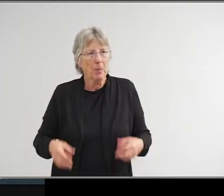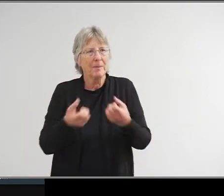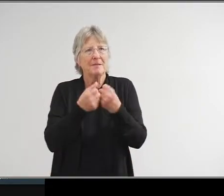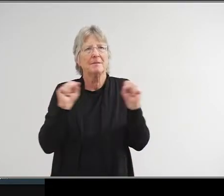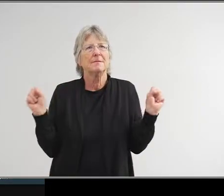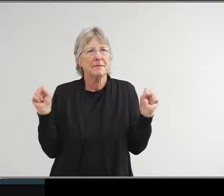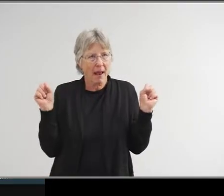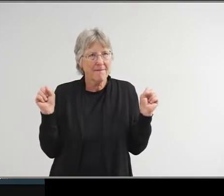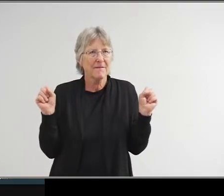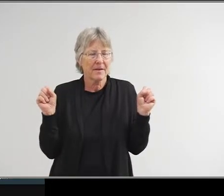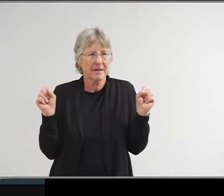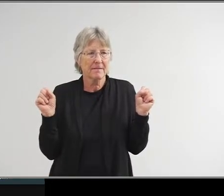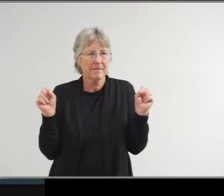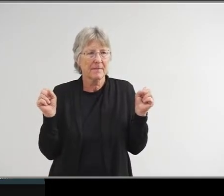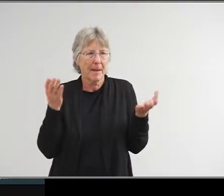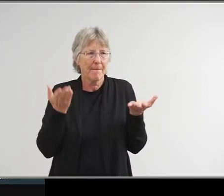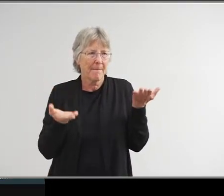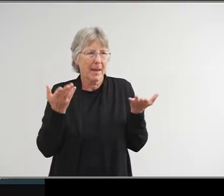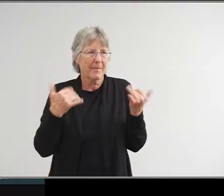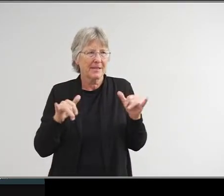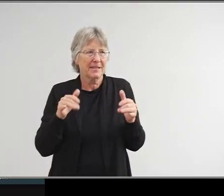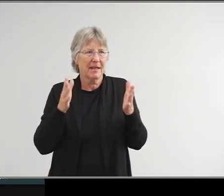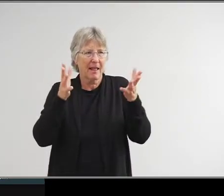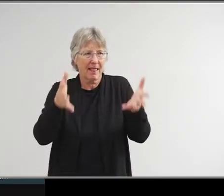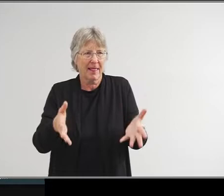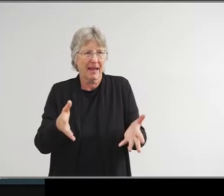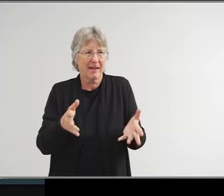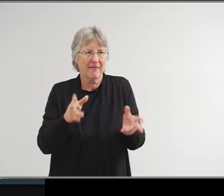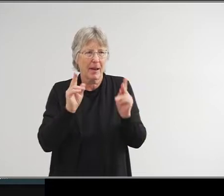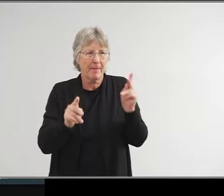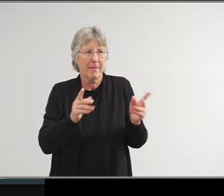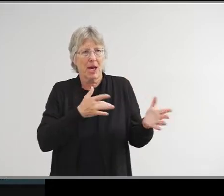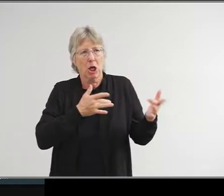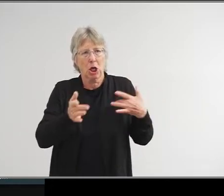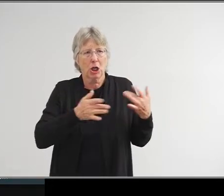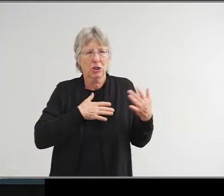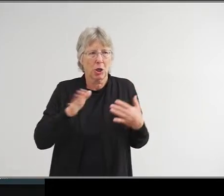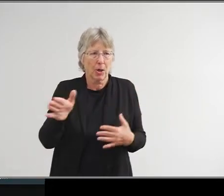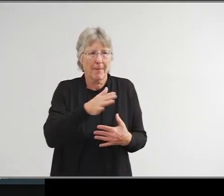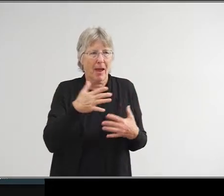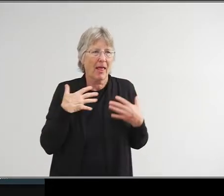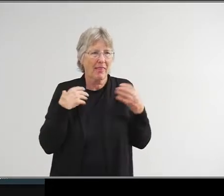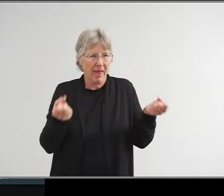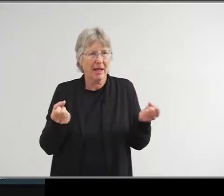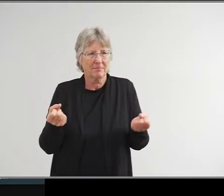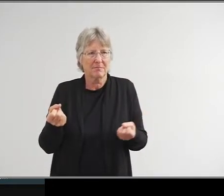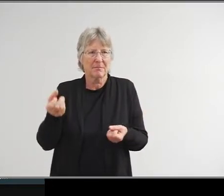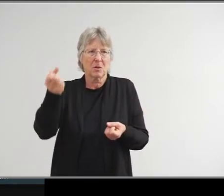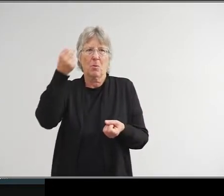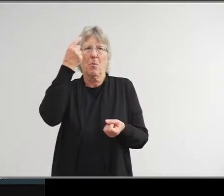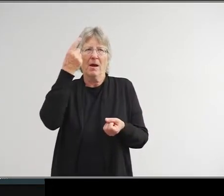may still leave people feeling concerned about their health. We acknowledged that, and we want to do the very best